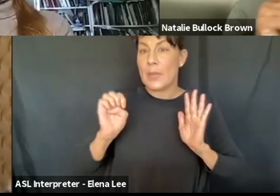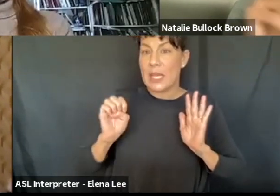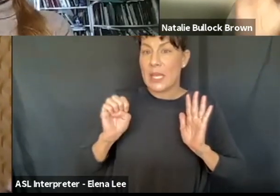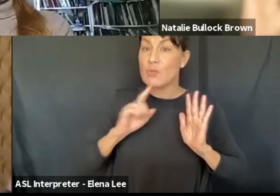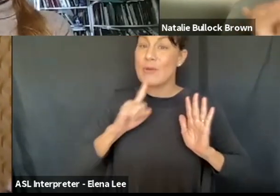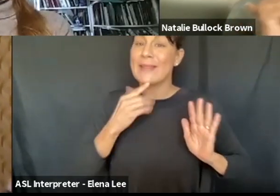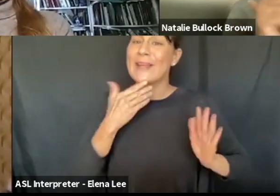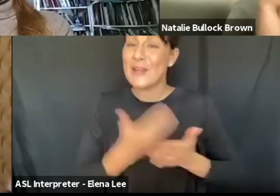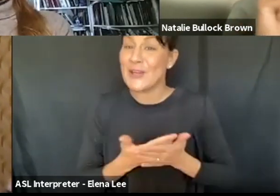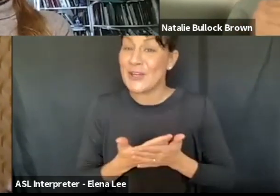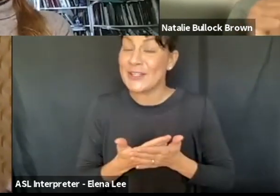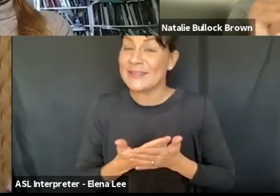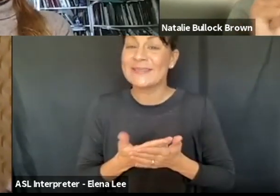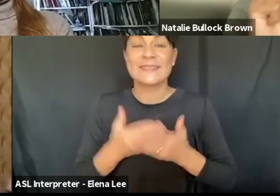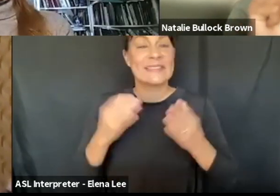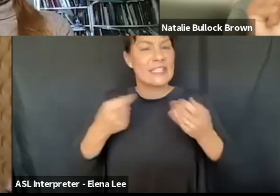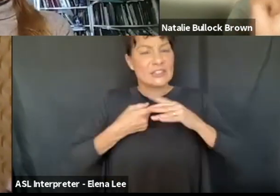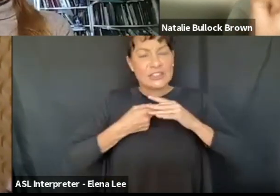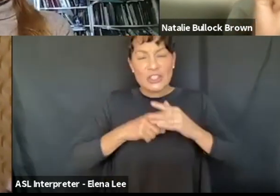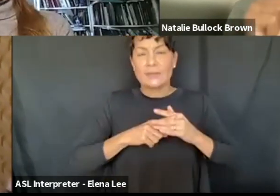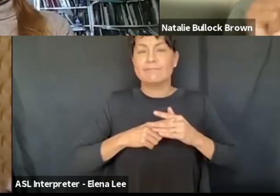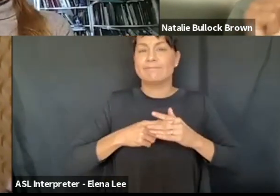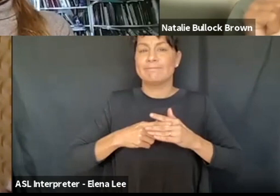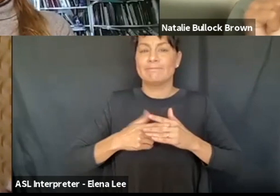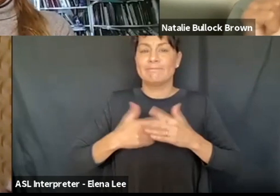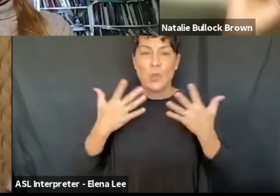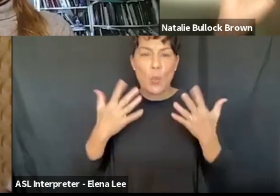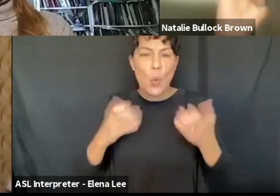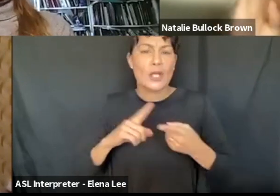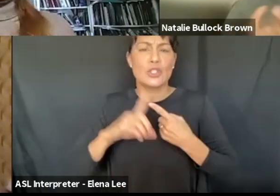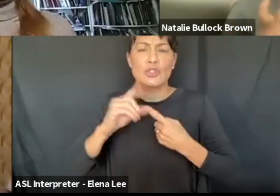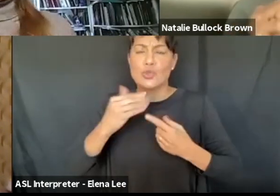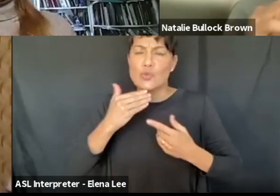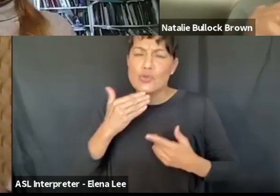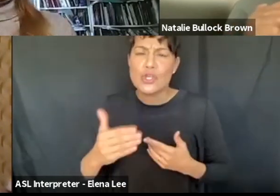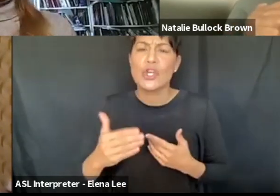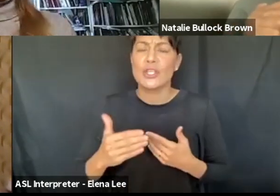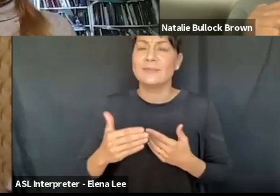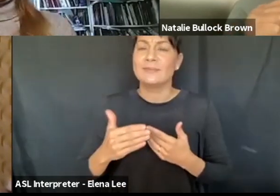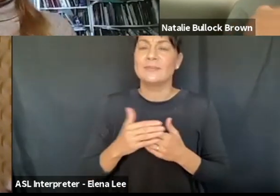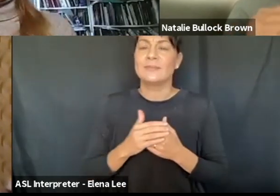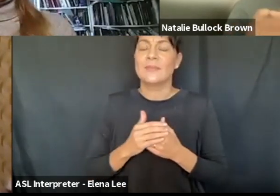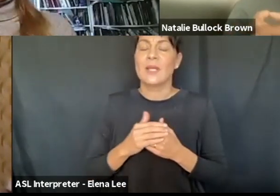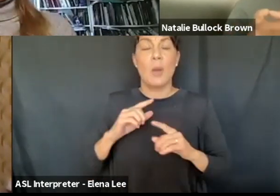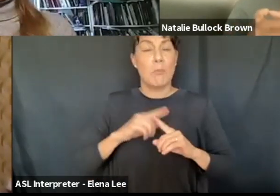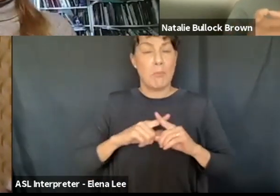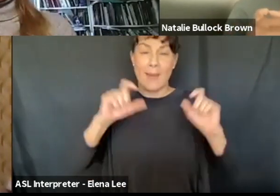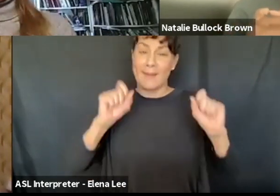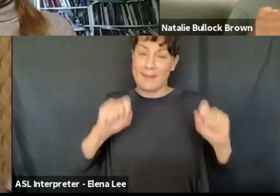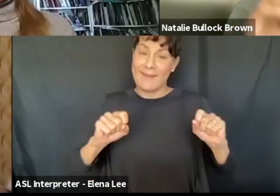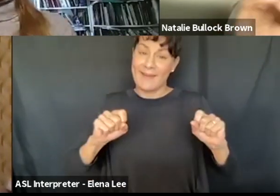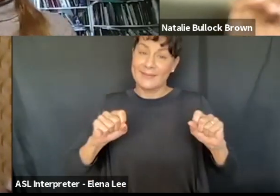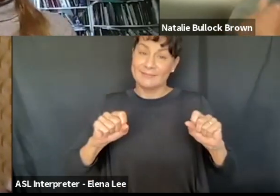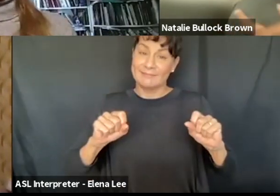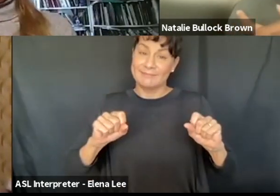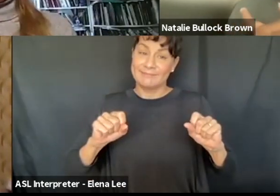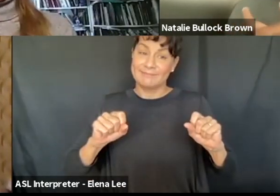They can start off wanting to do the most good and they can still cause harm, right? And we've sort of established